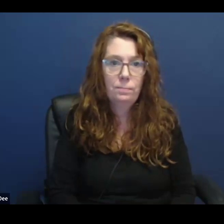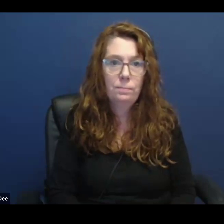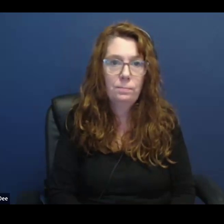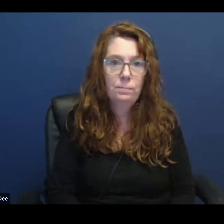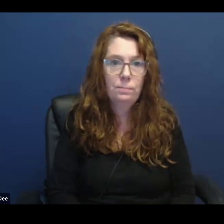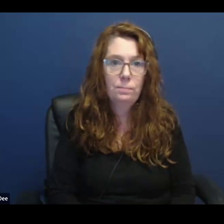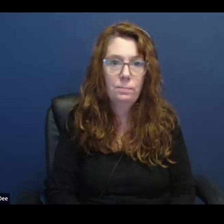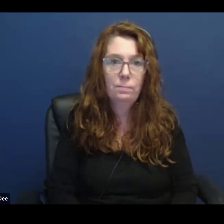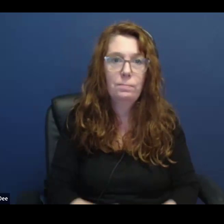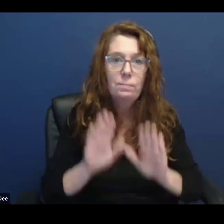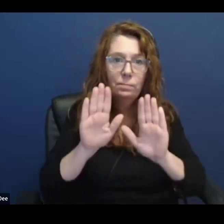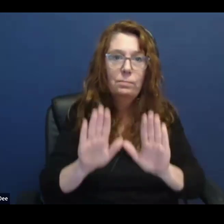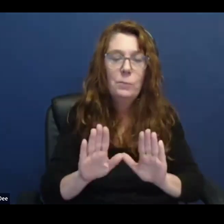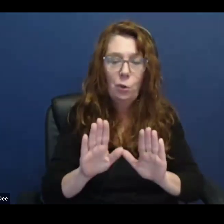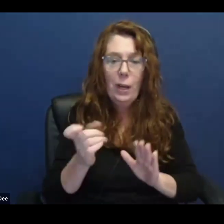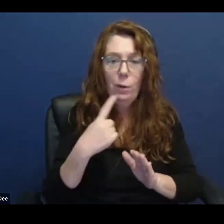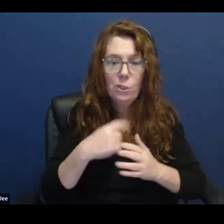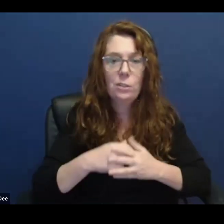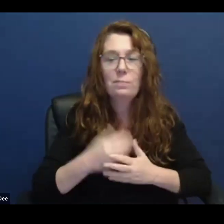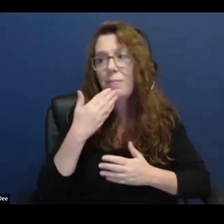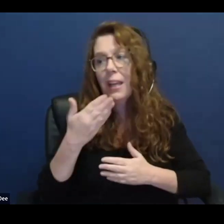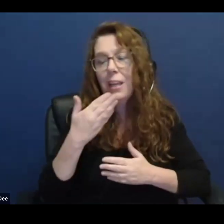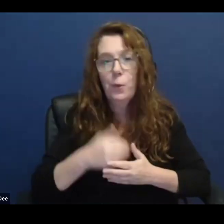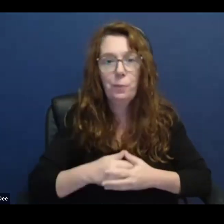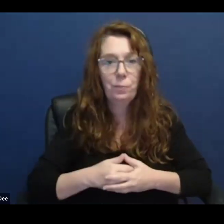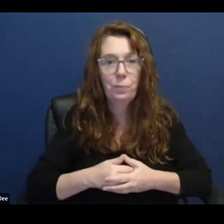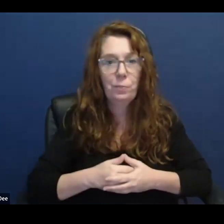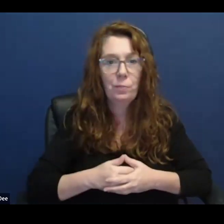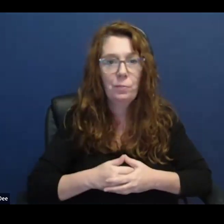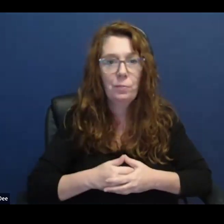Great question. Follow-up again. Thank you so much for these questions and the follow-up.